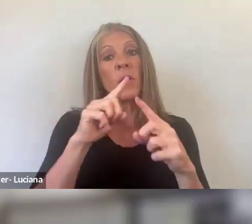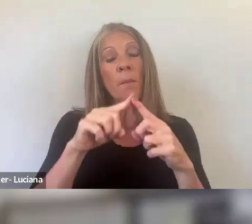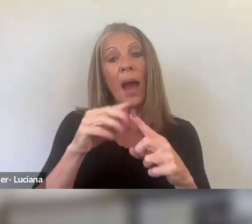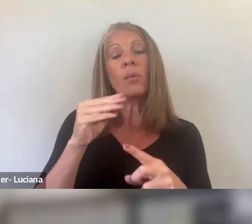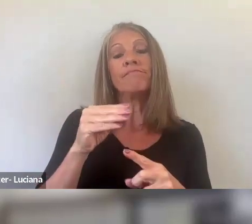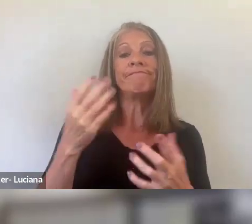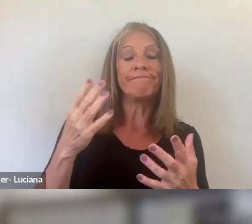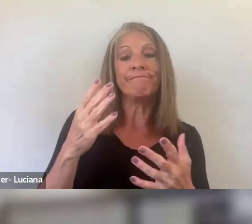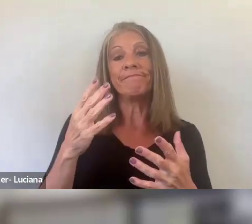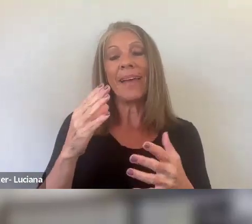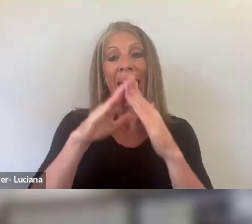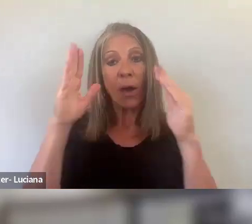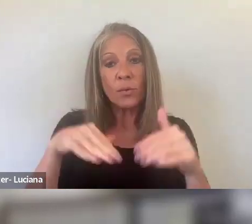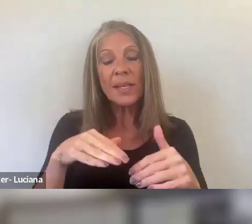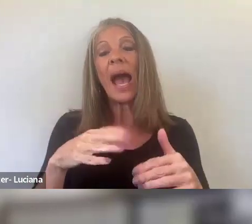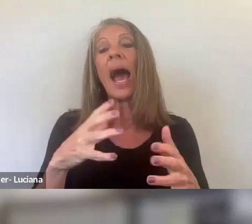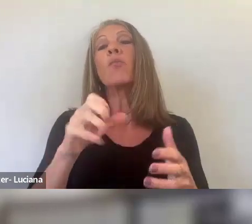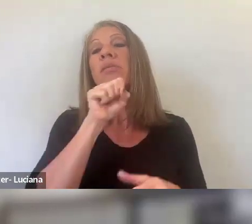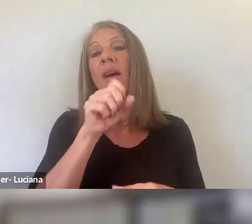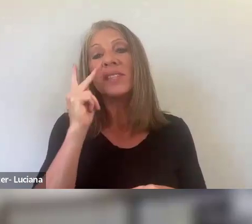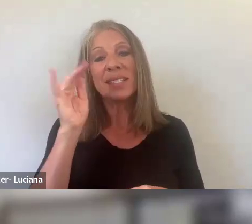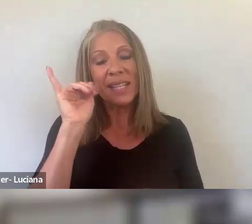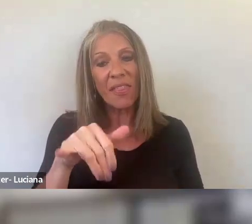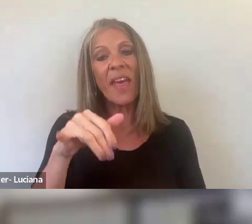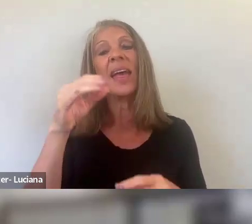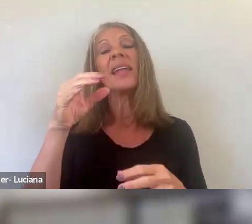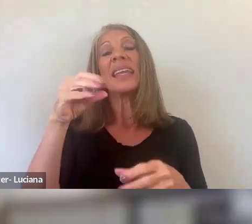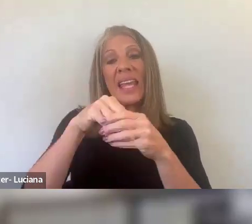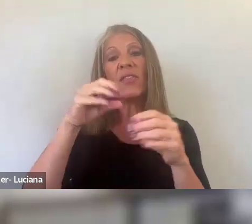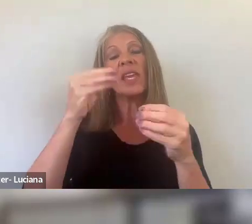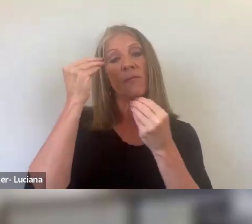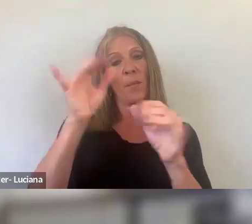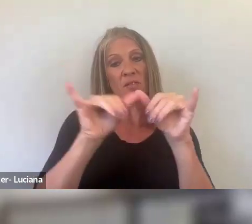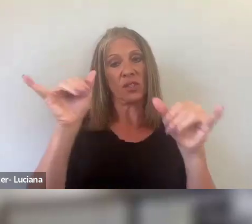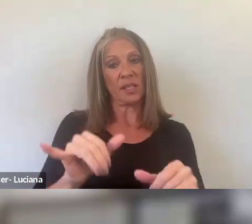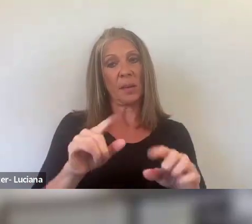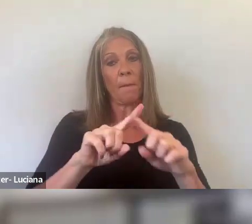to see their data reflected in the management information system. But I do not think largely